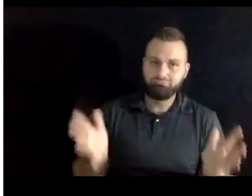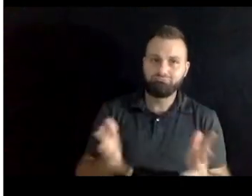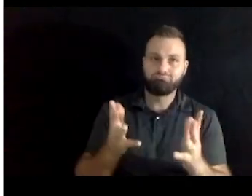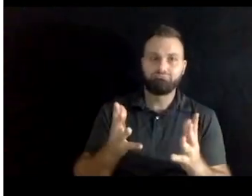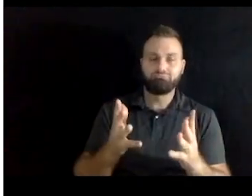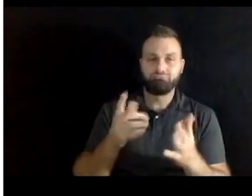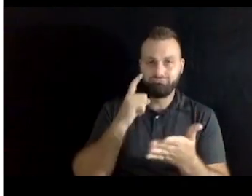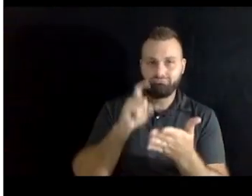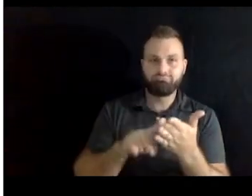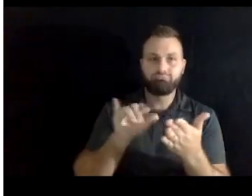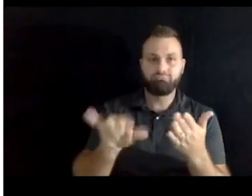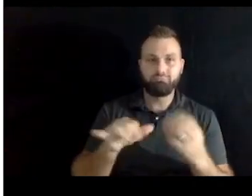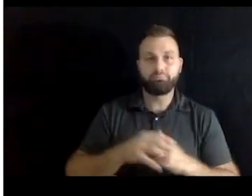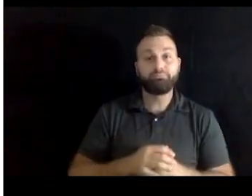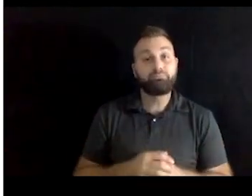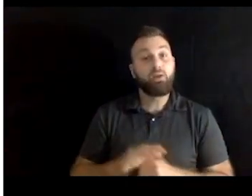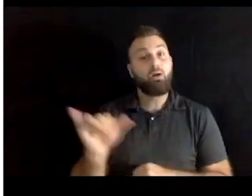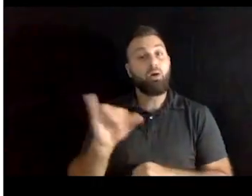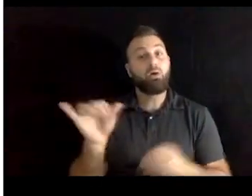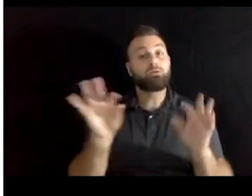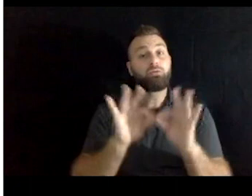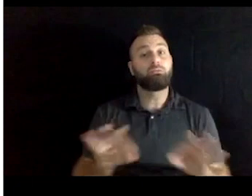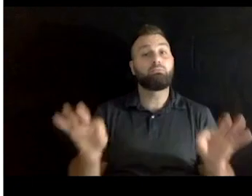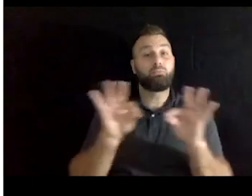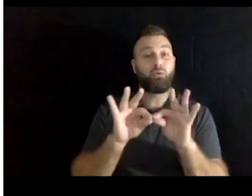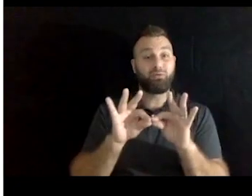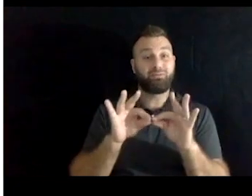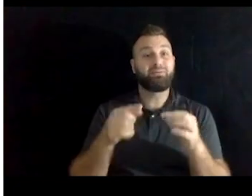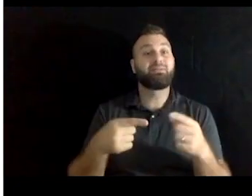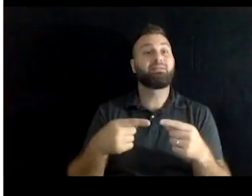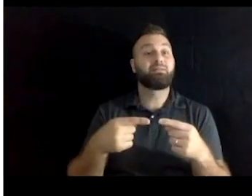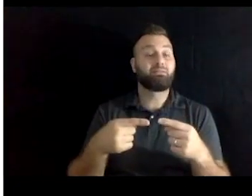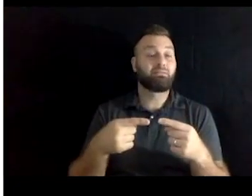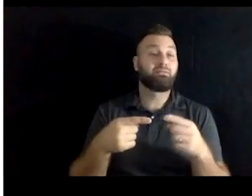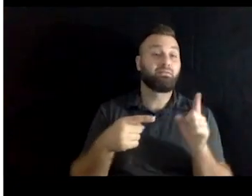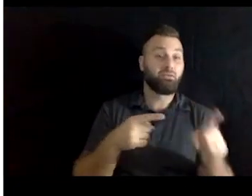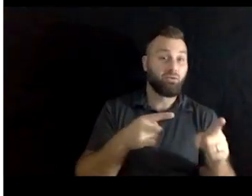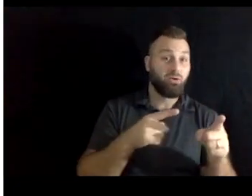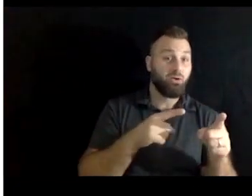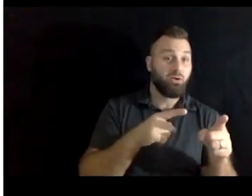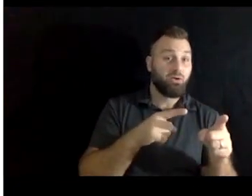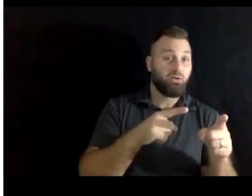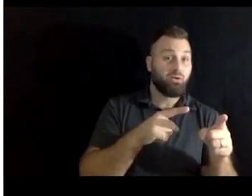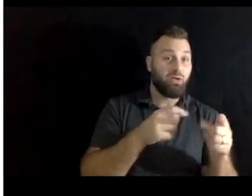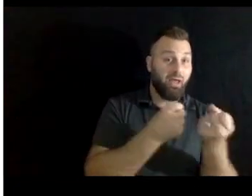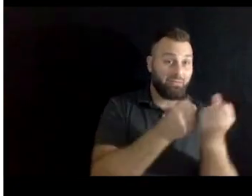It's also important to say that the reverse needs to be true as well.